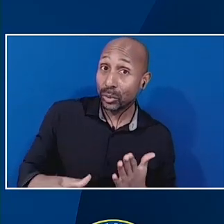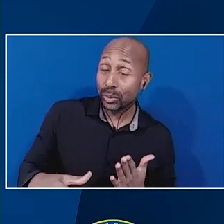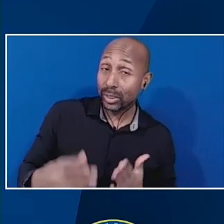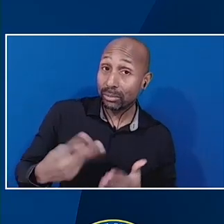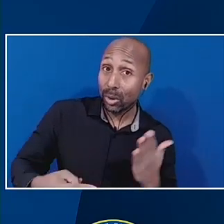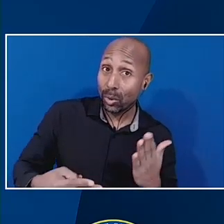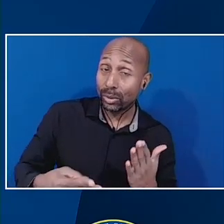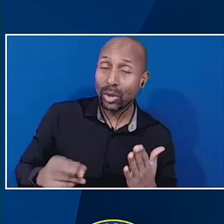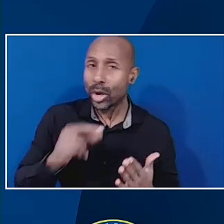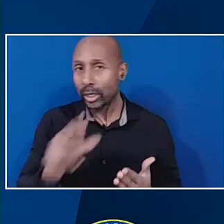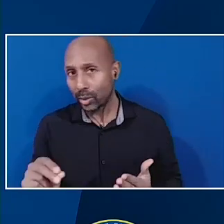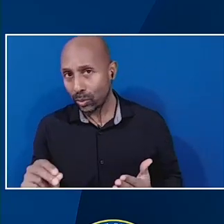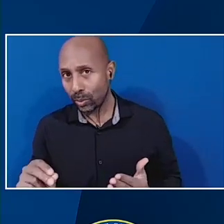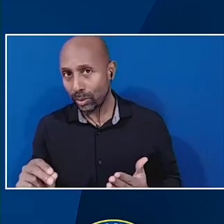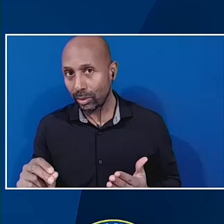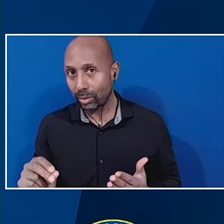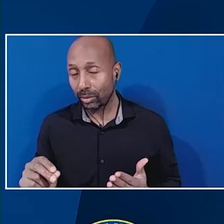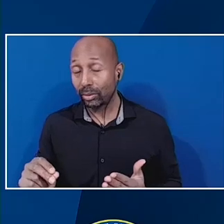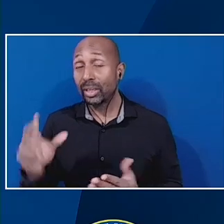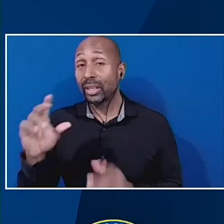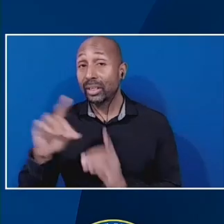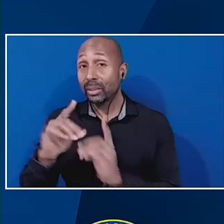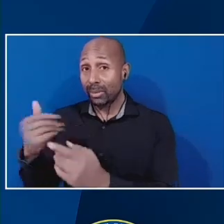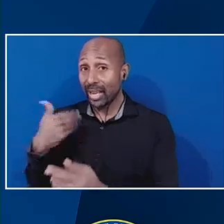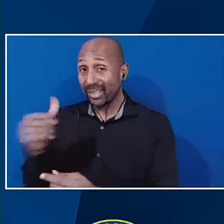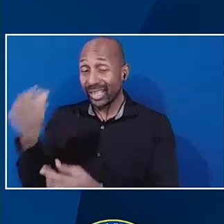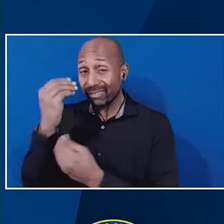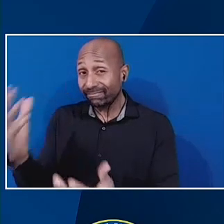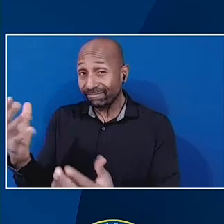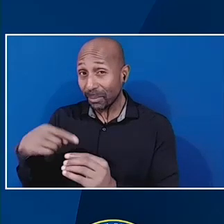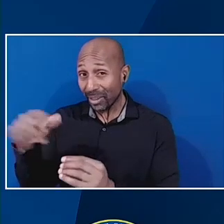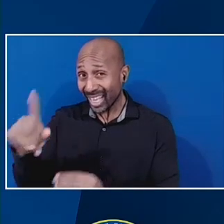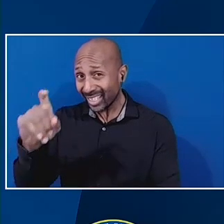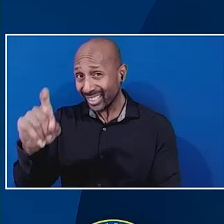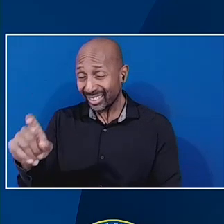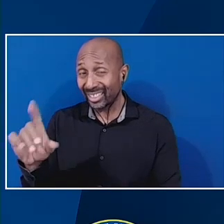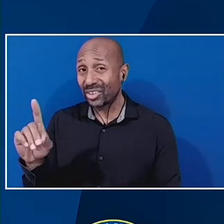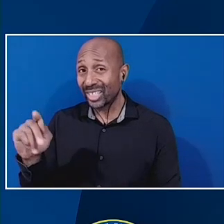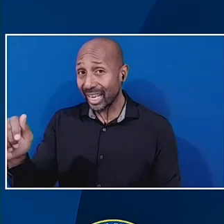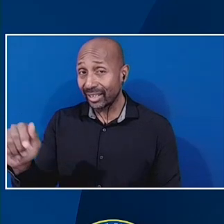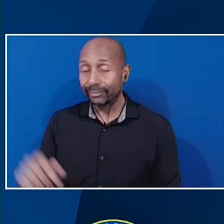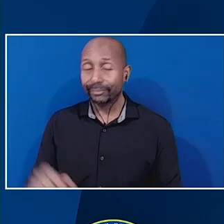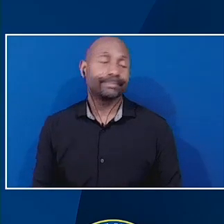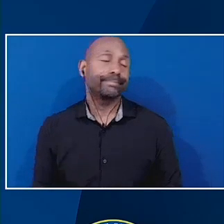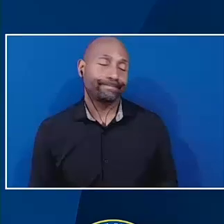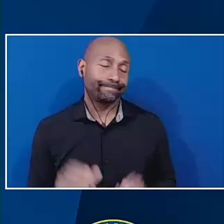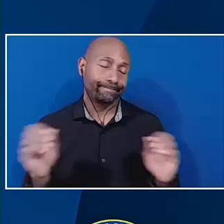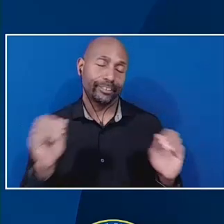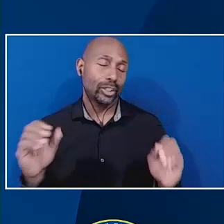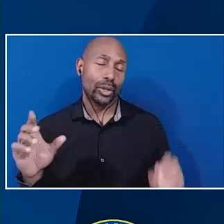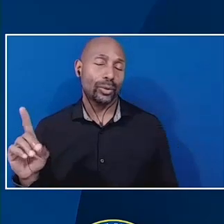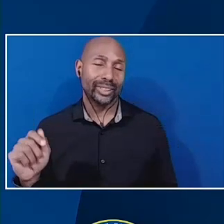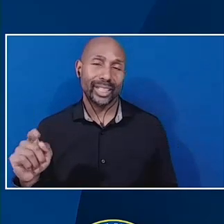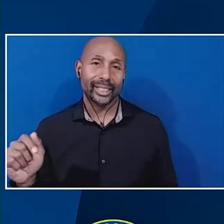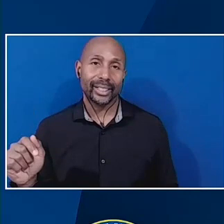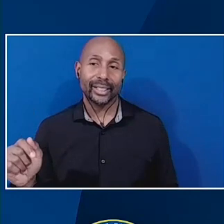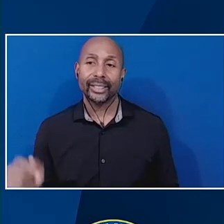Department has any data on that. No, no, we don't have any data on that because reporting of extensions for good